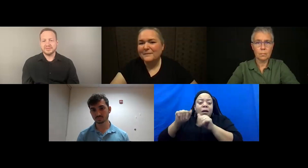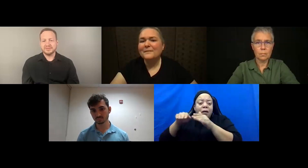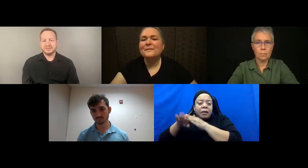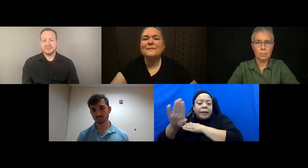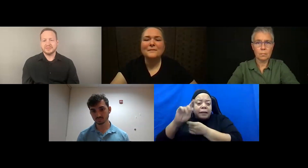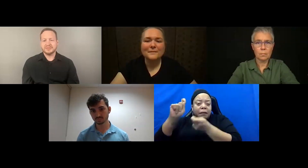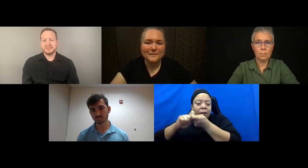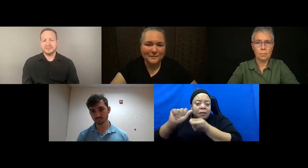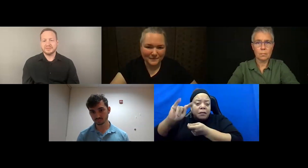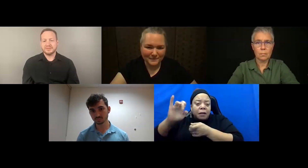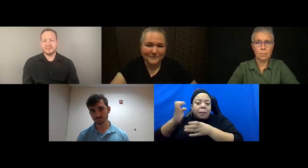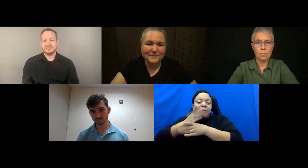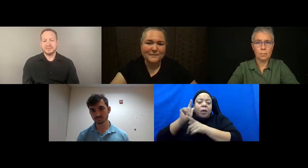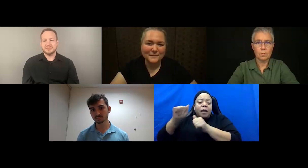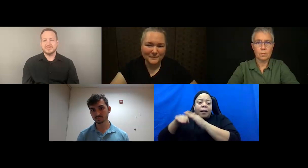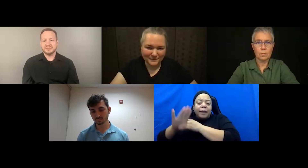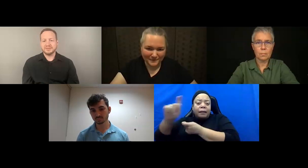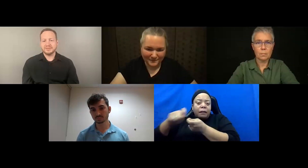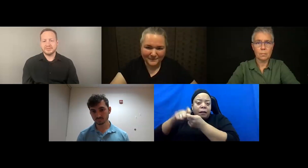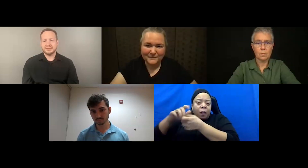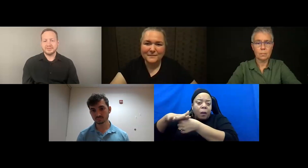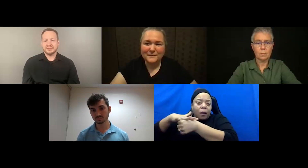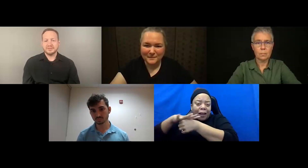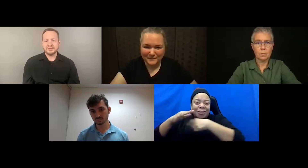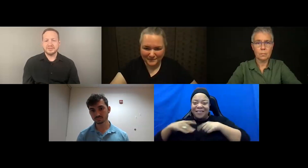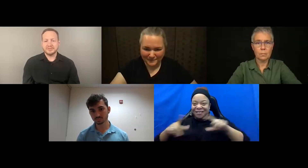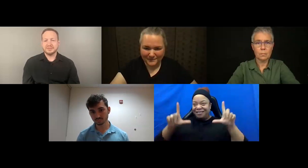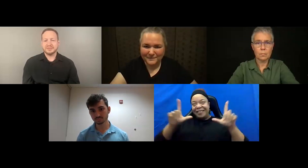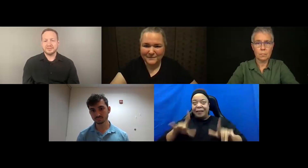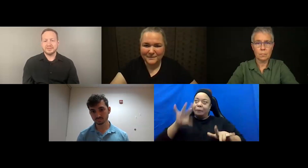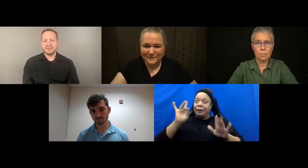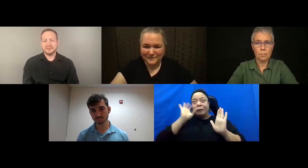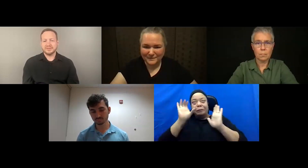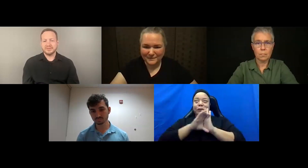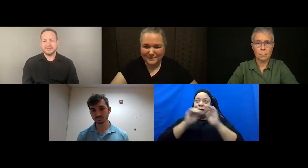provides an image able to access information before you go into specific locations such as a particular site, the bus,